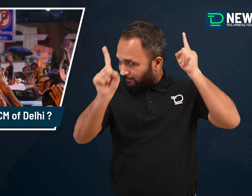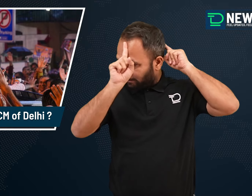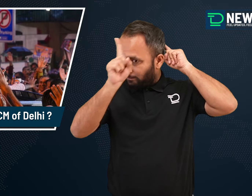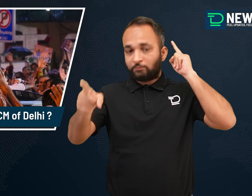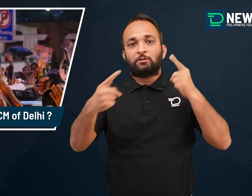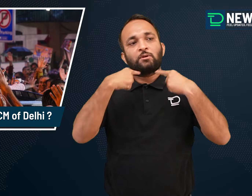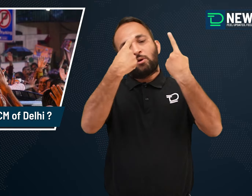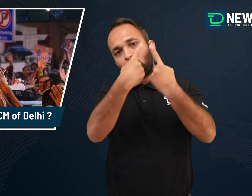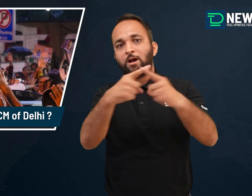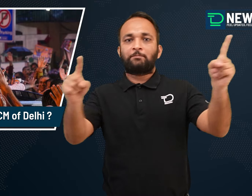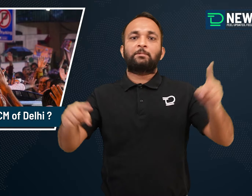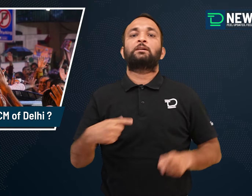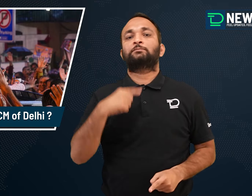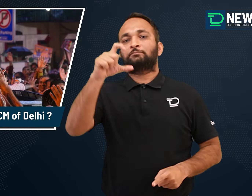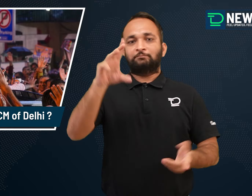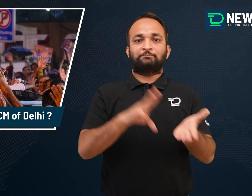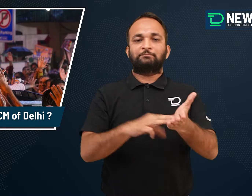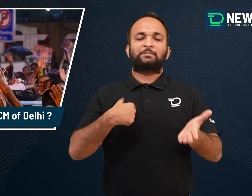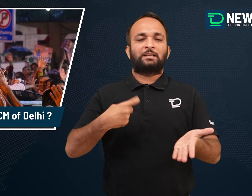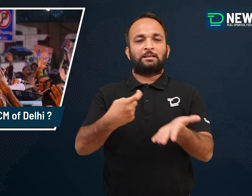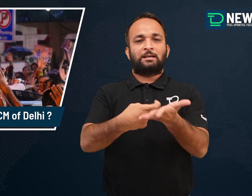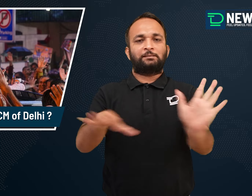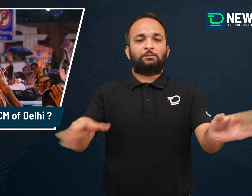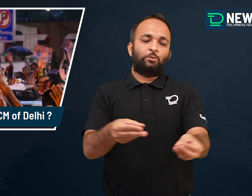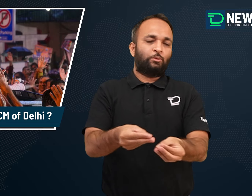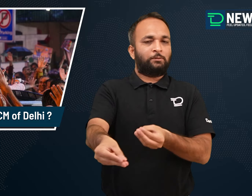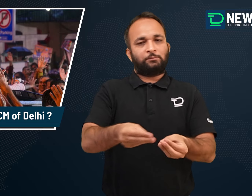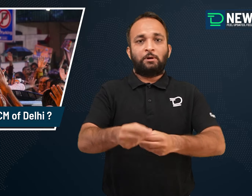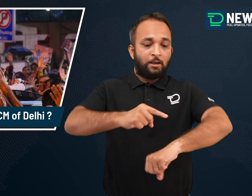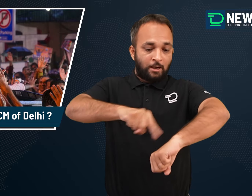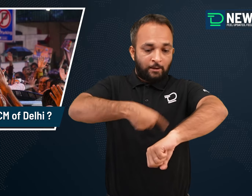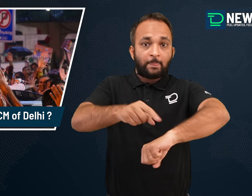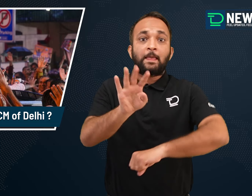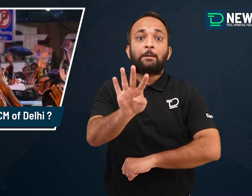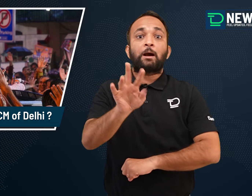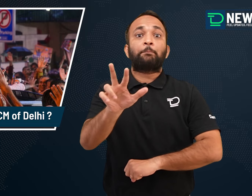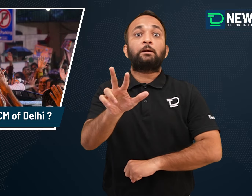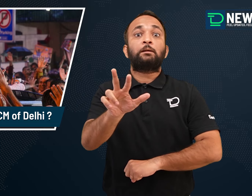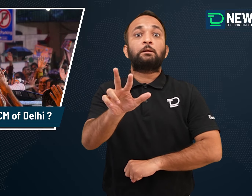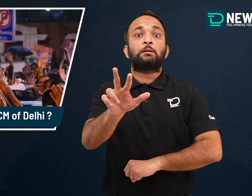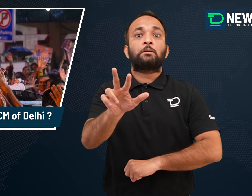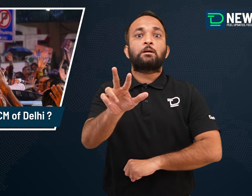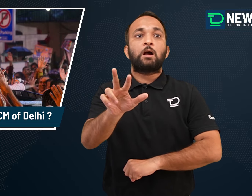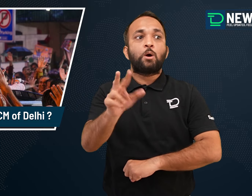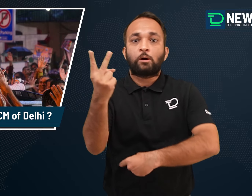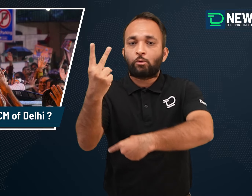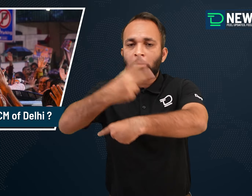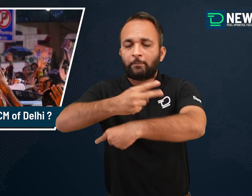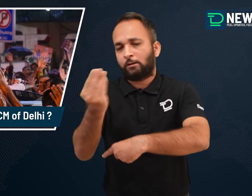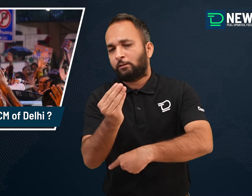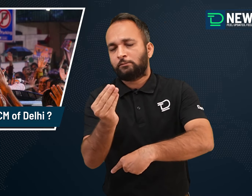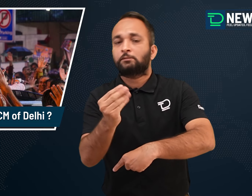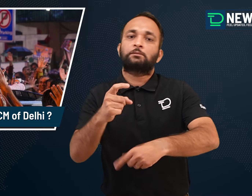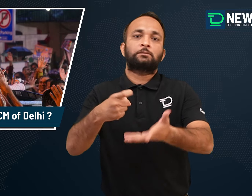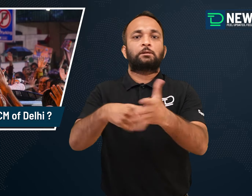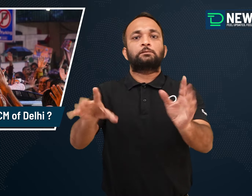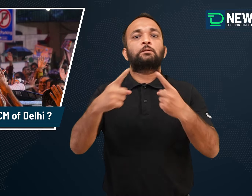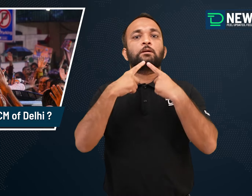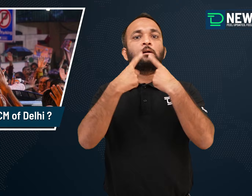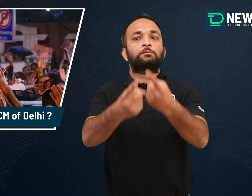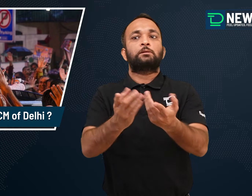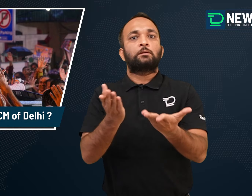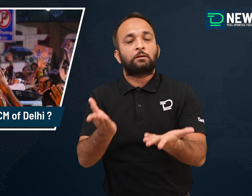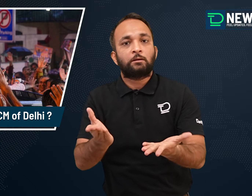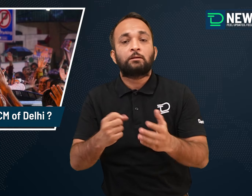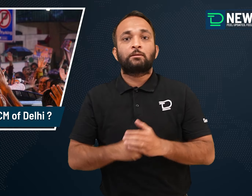He will resign from the post of chief minister within the next 48 hours.